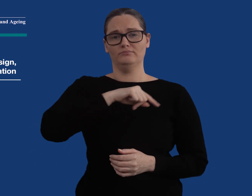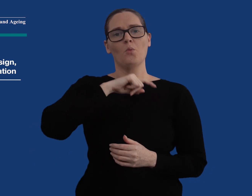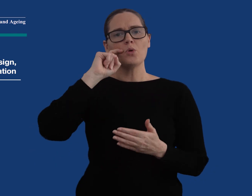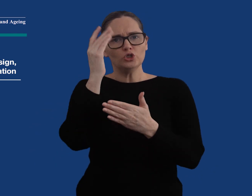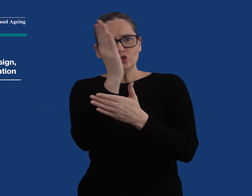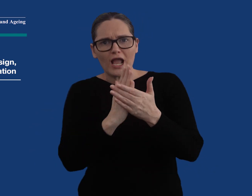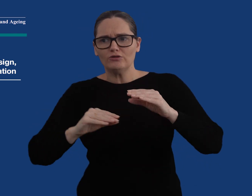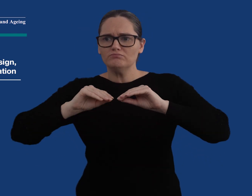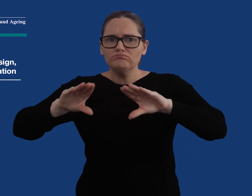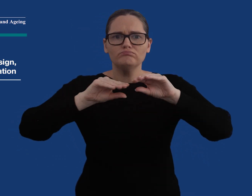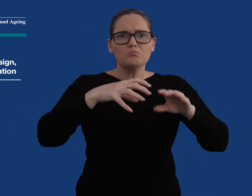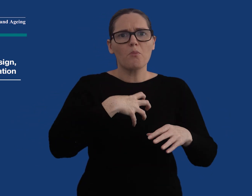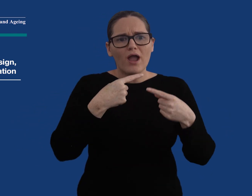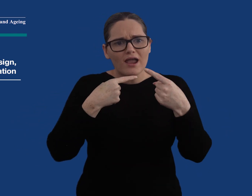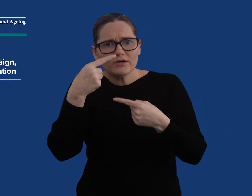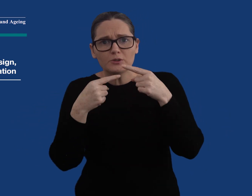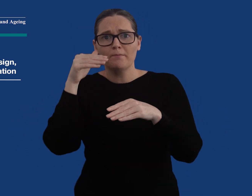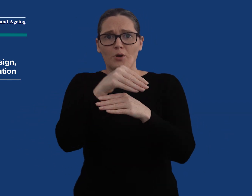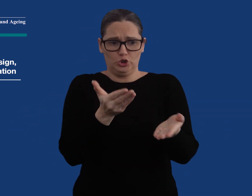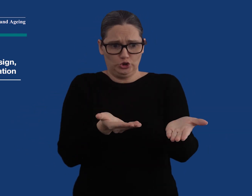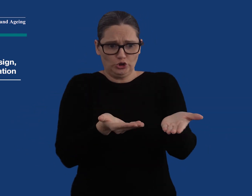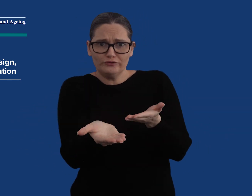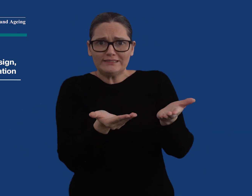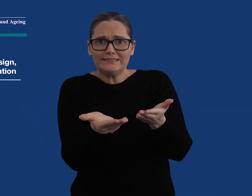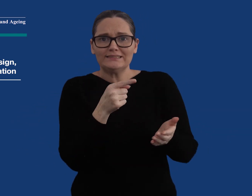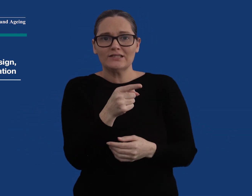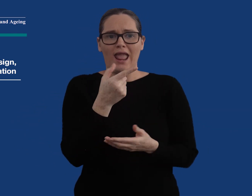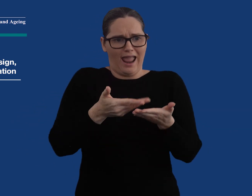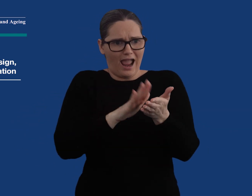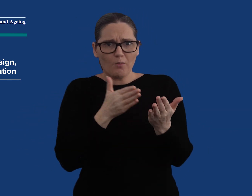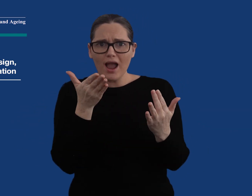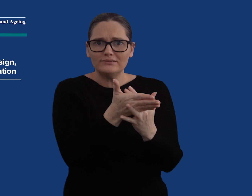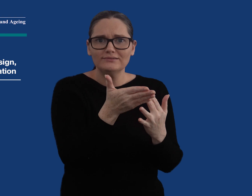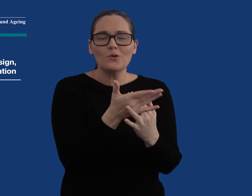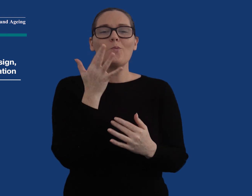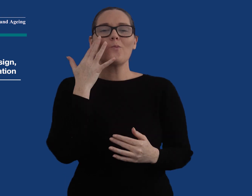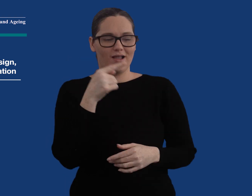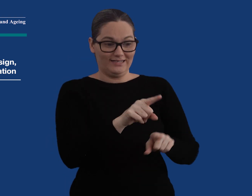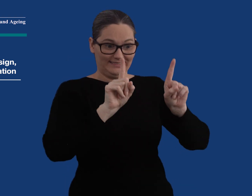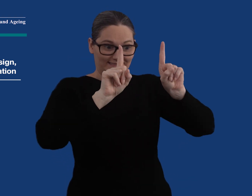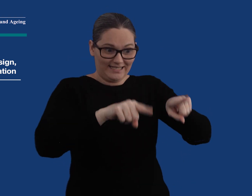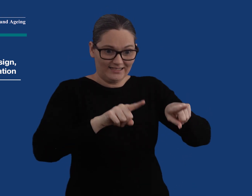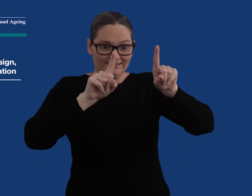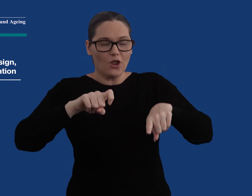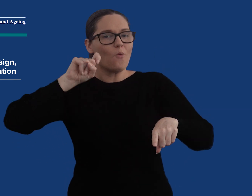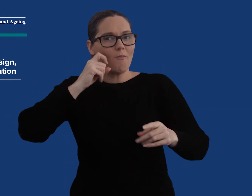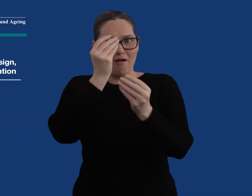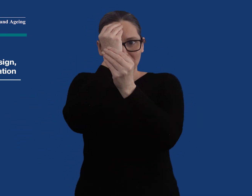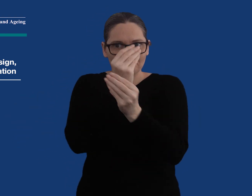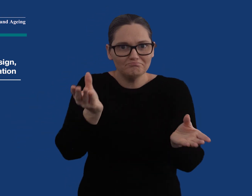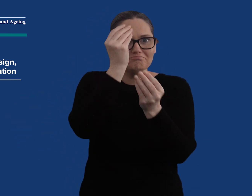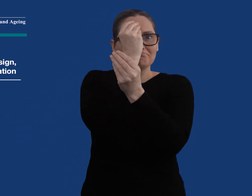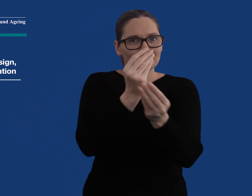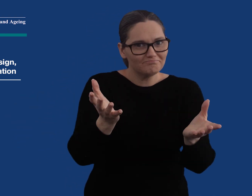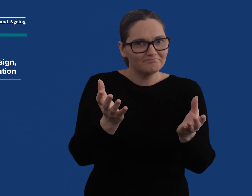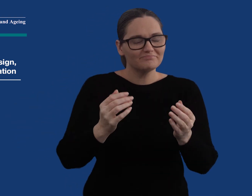We will share more details about services, and how you can access them, closer to when services start.